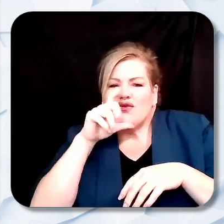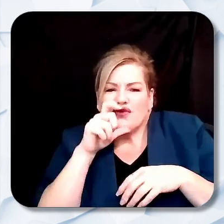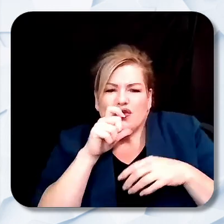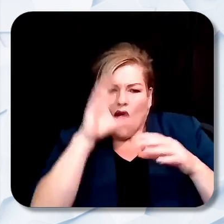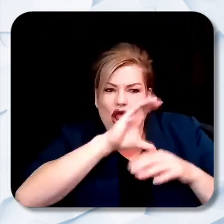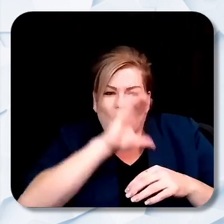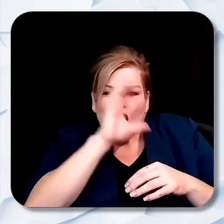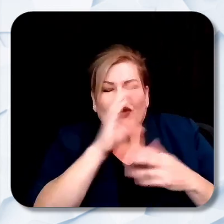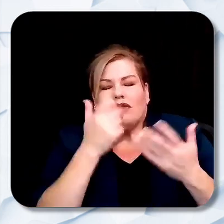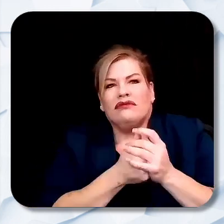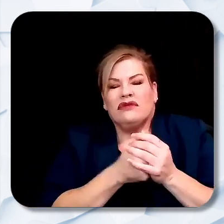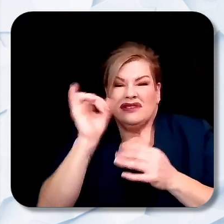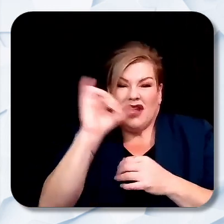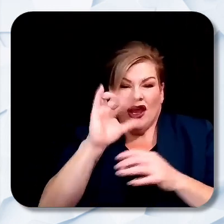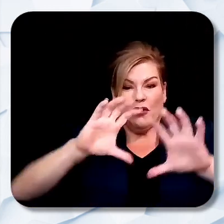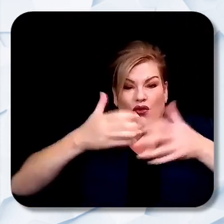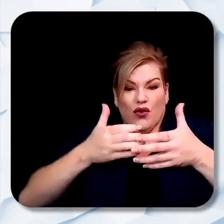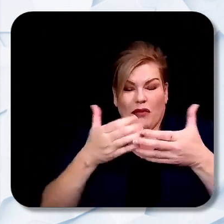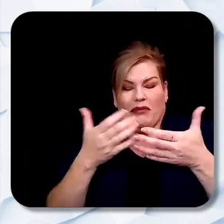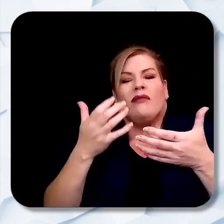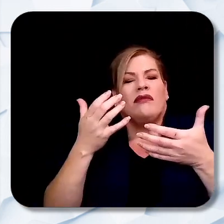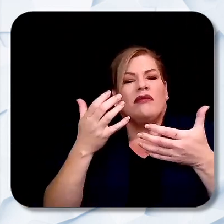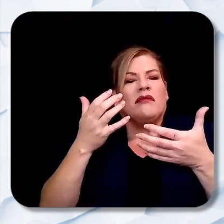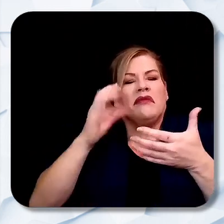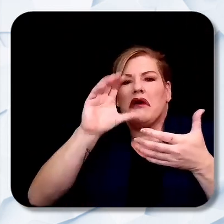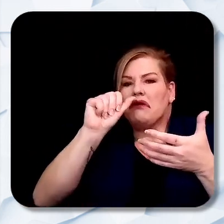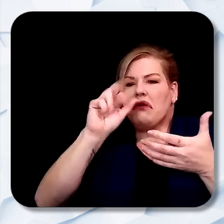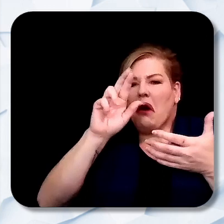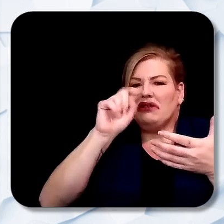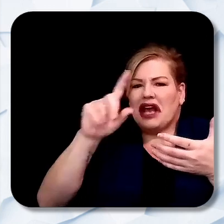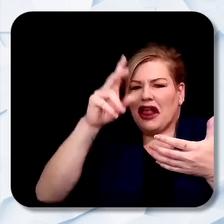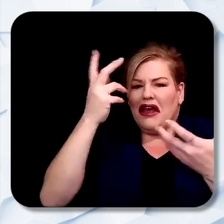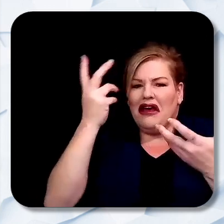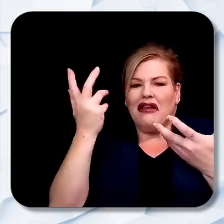going into closed groups where, you know, you may have a group of young people who are going to. For